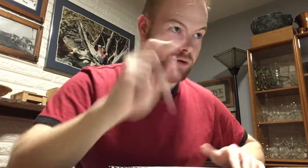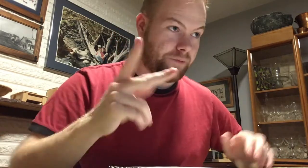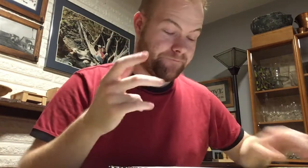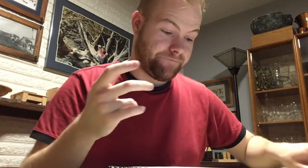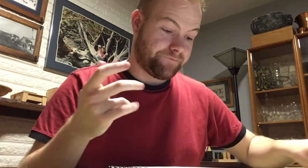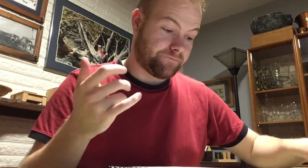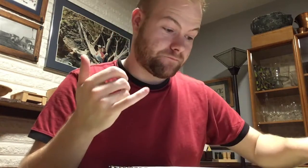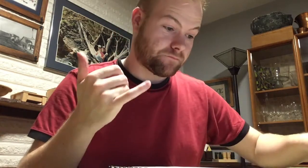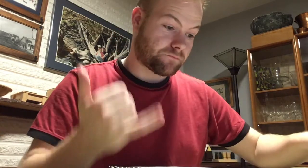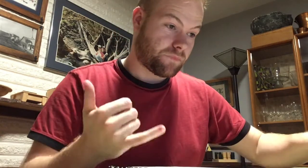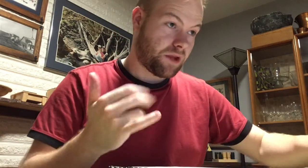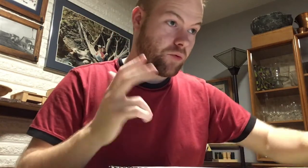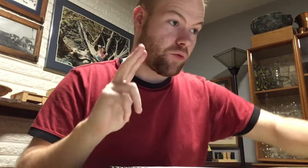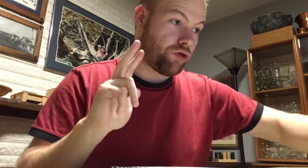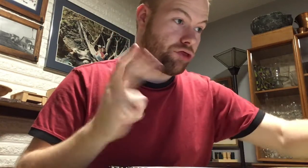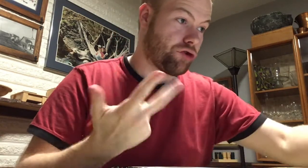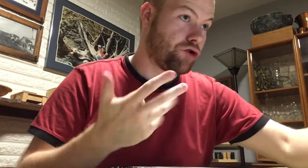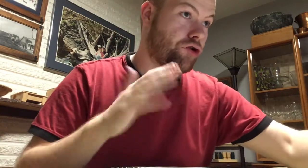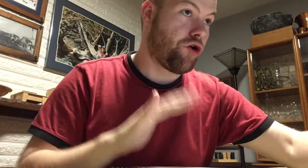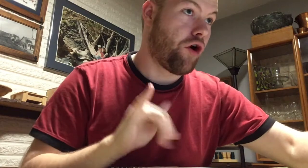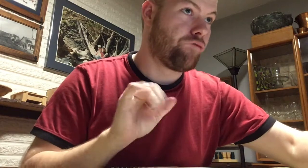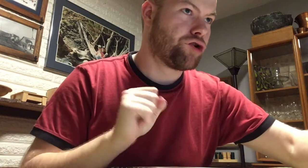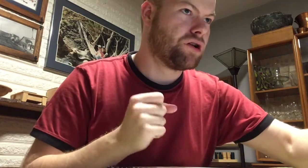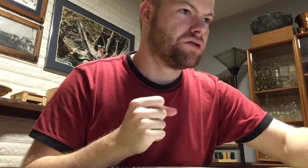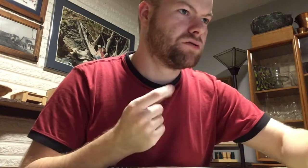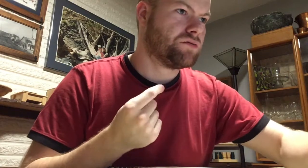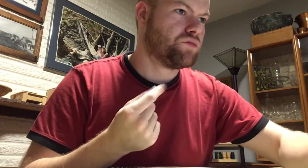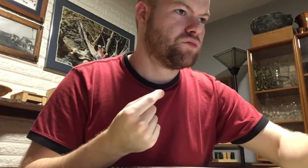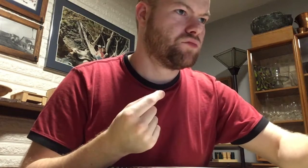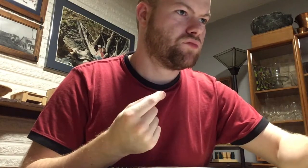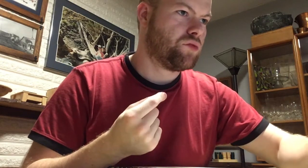Okay. Now, third cover is…what?